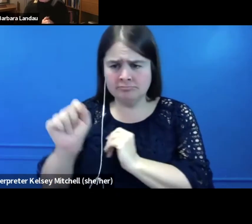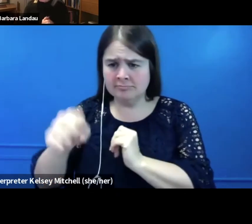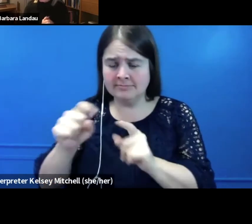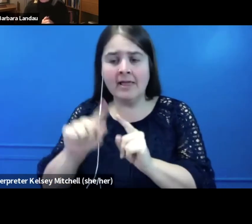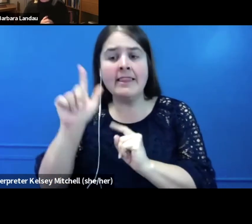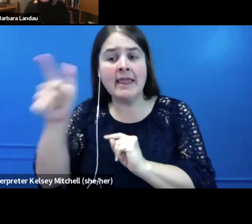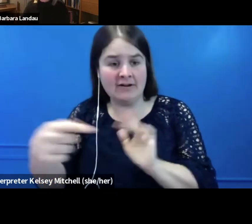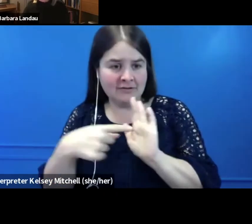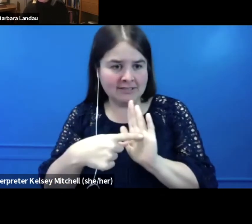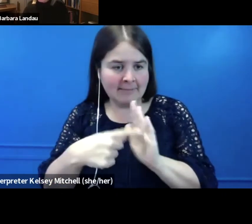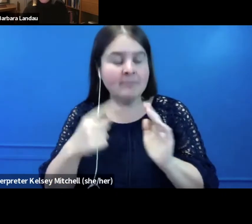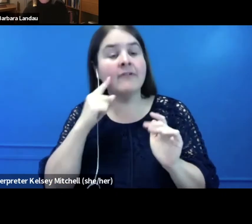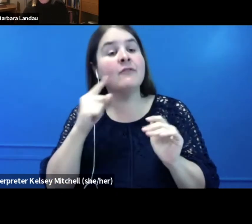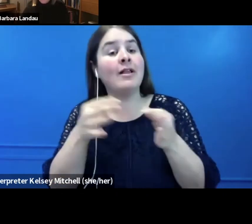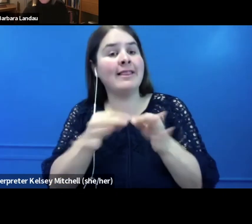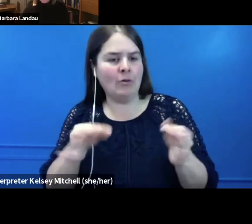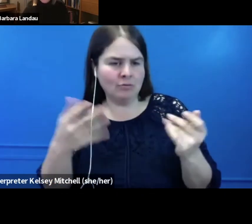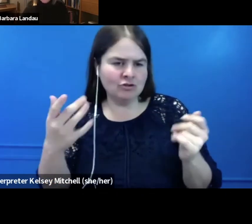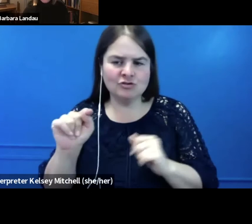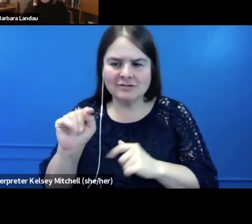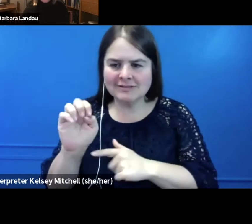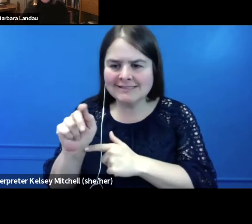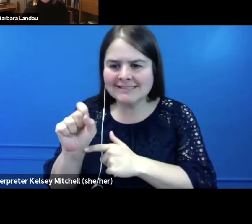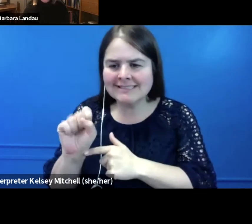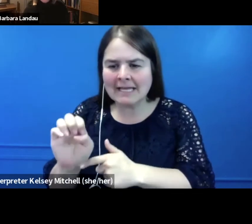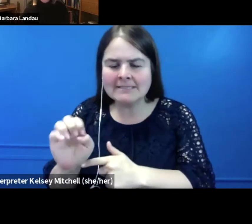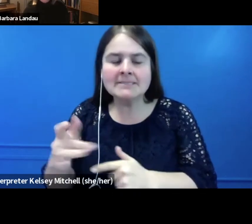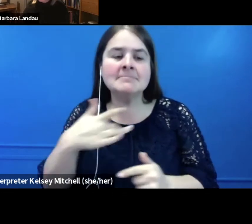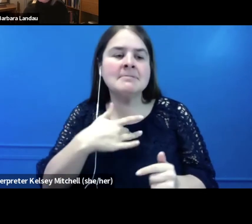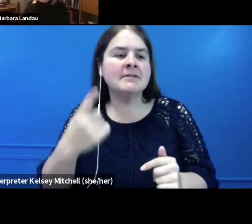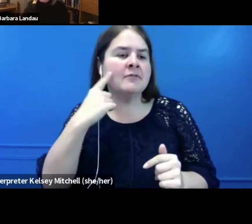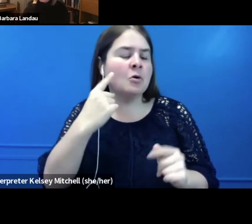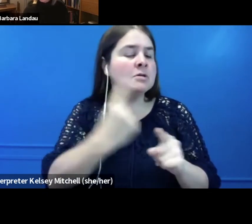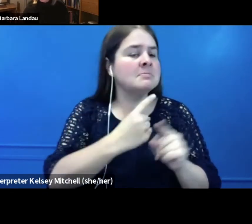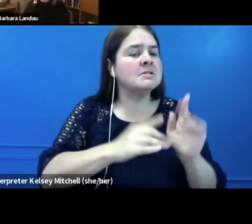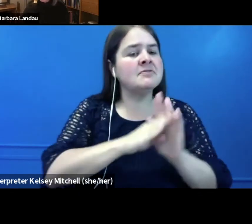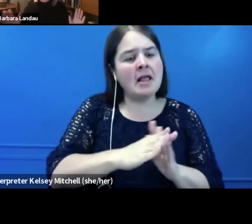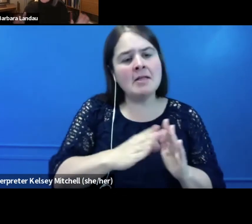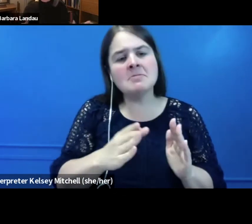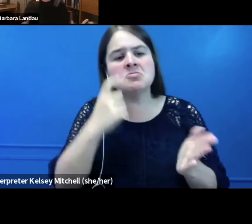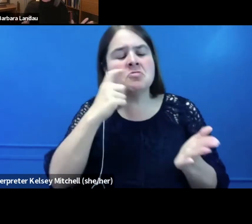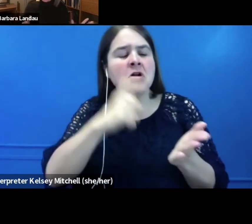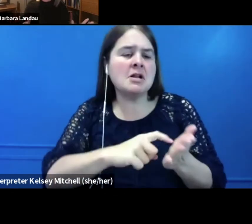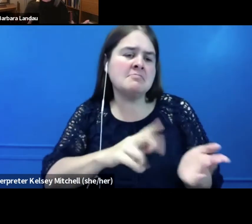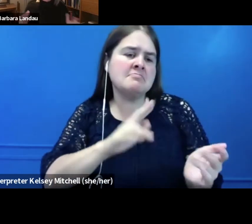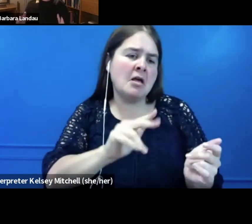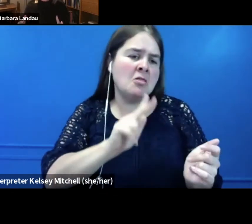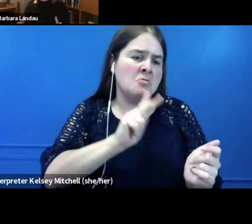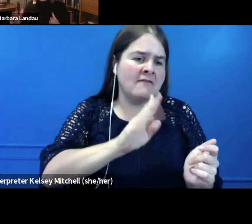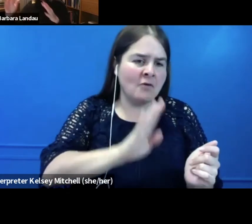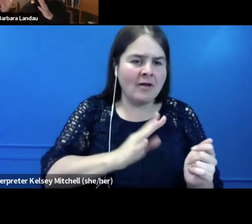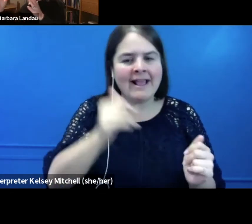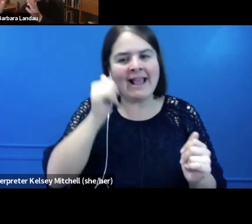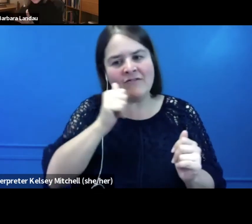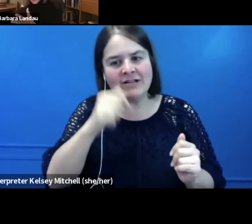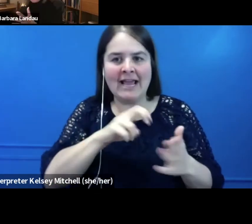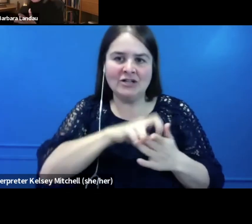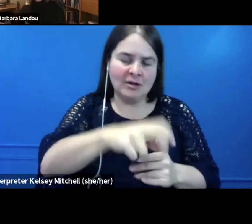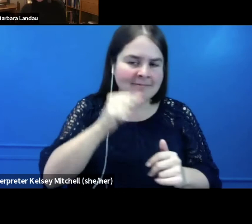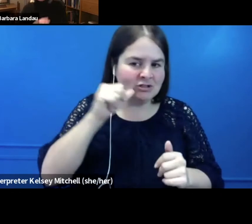with regular verbs which is acquired by three or four with um typically developing kids every day i jump yesterday i